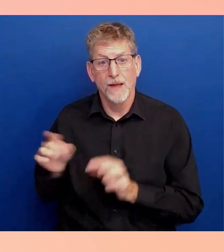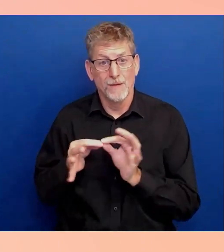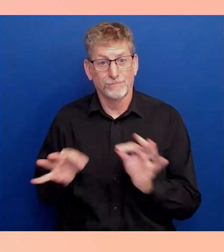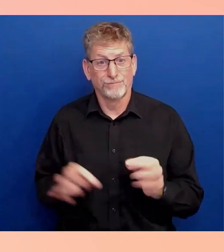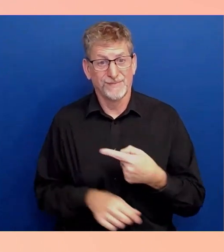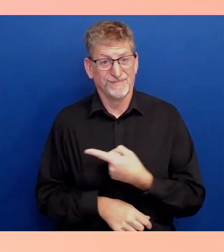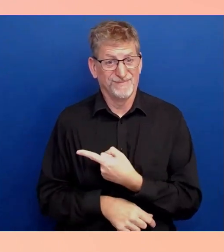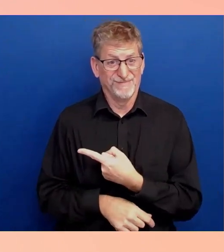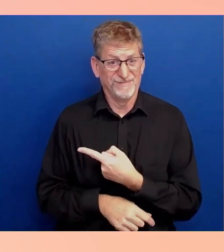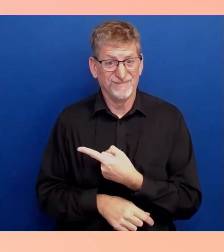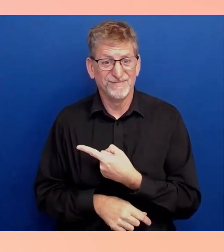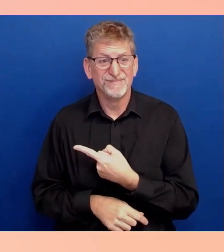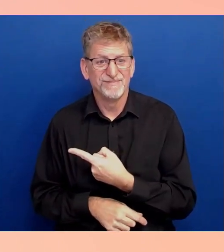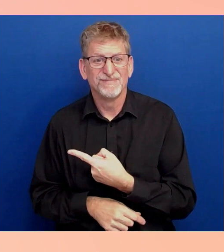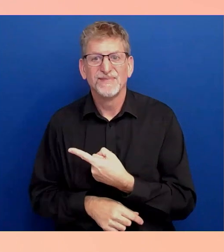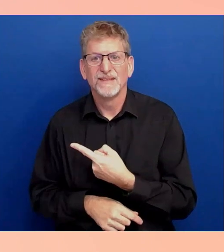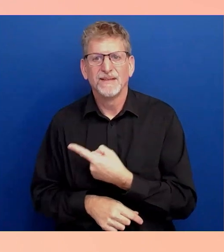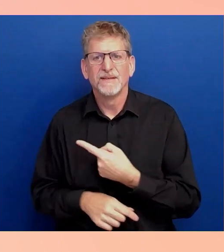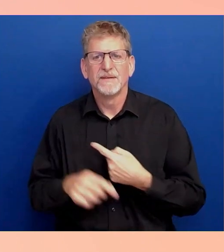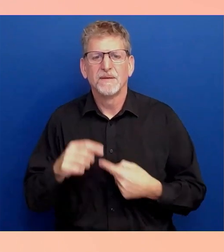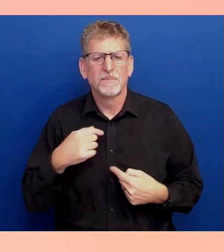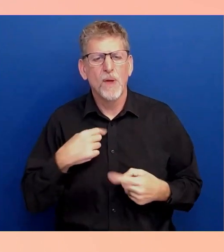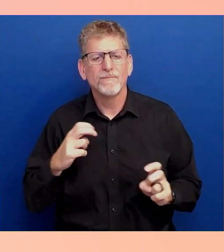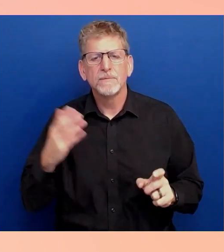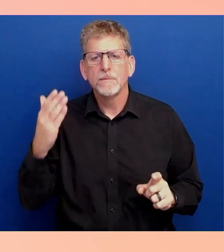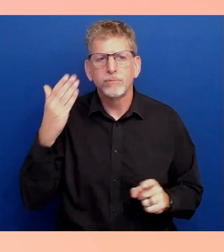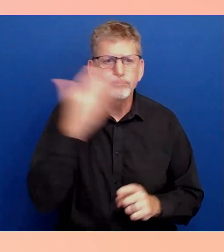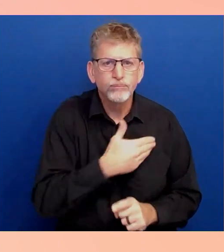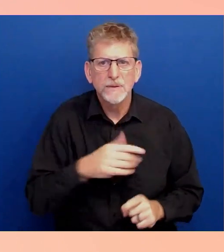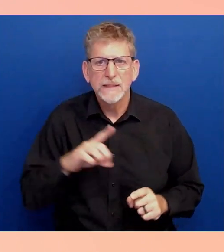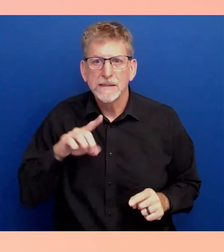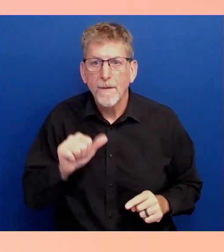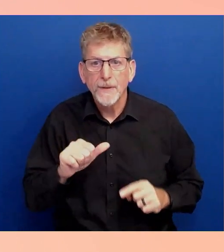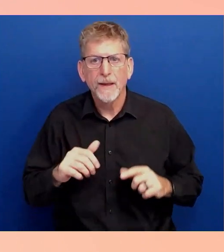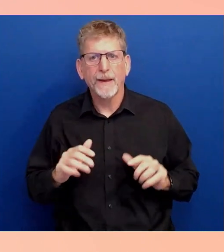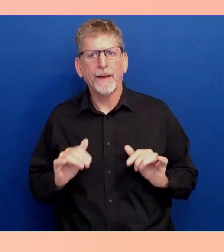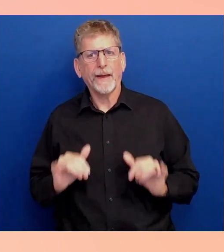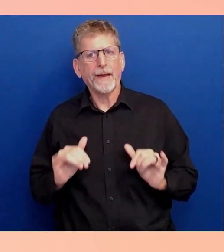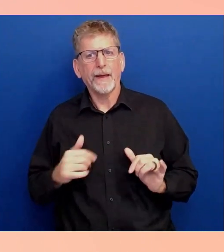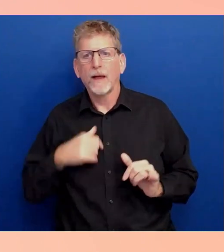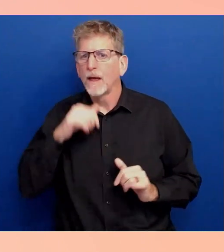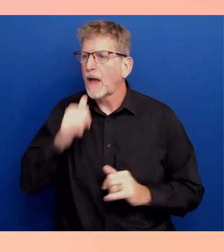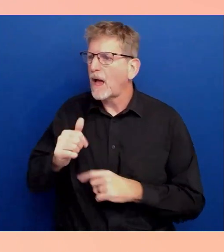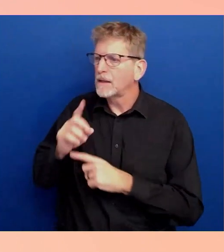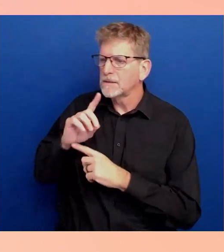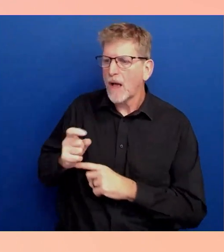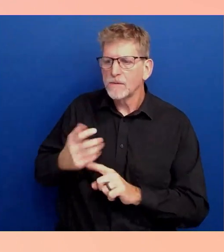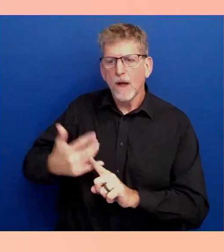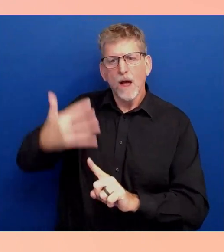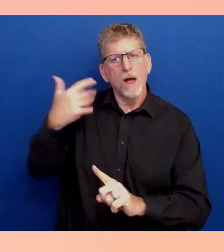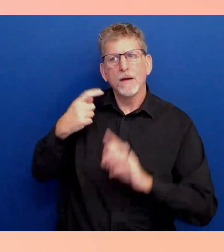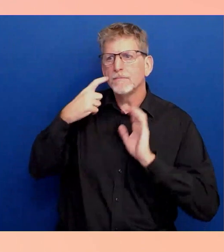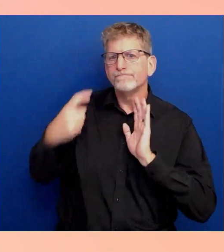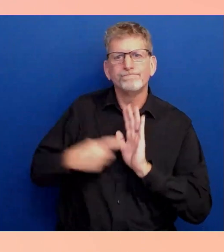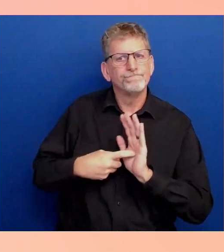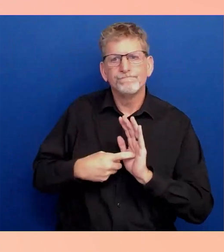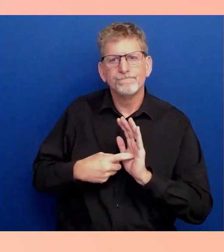So I feel that all those together have led me to develop a very special place in my heart for those who are the "underdogs" of situations so to speak.